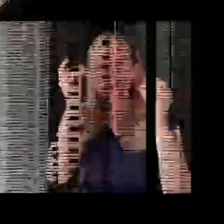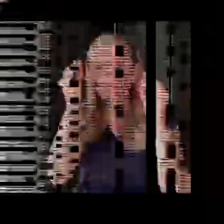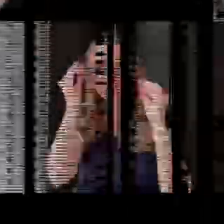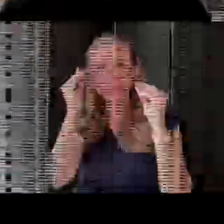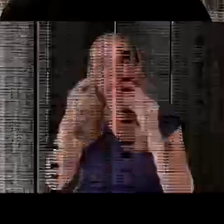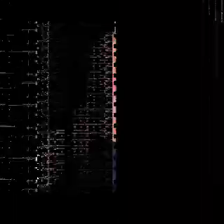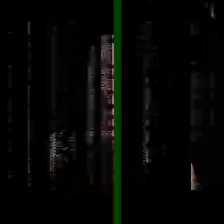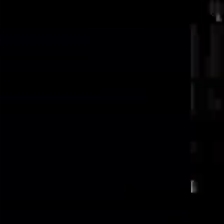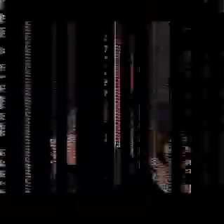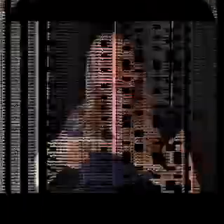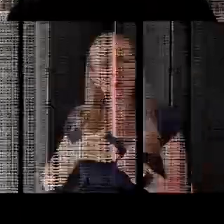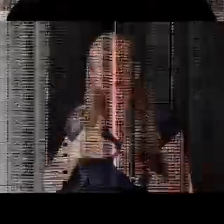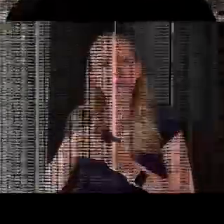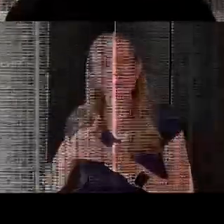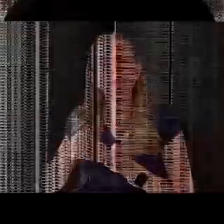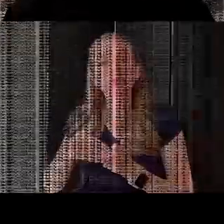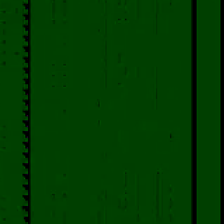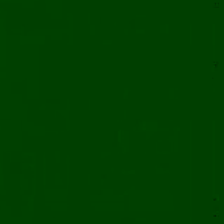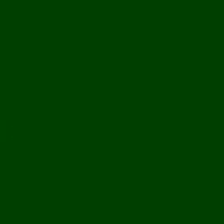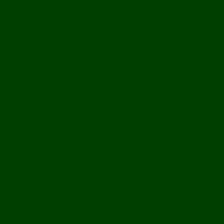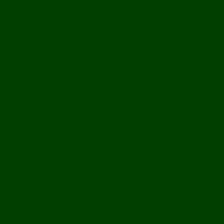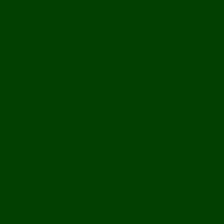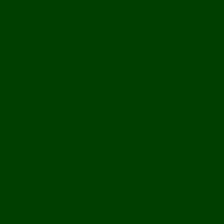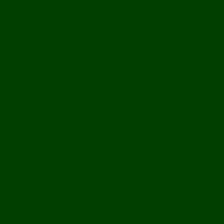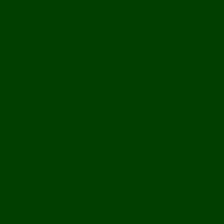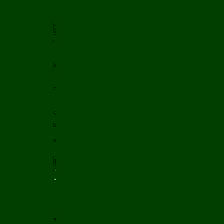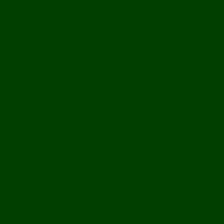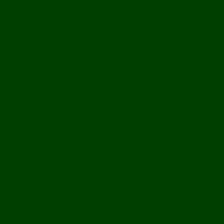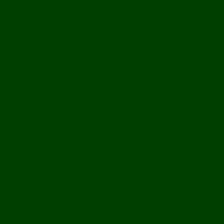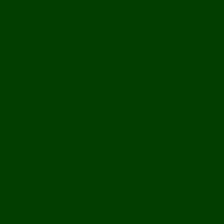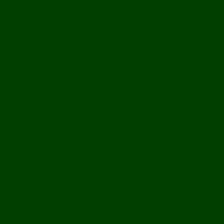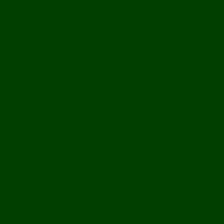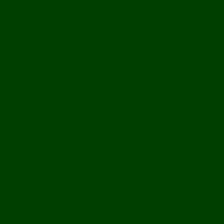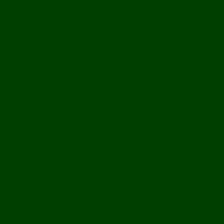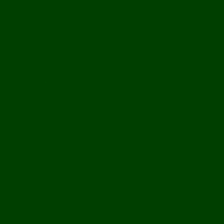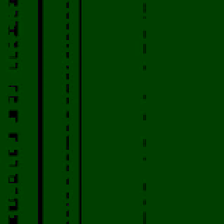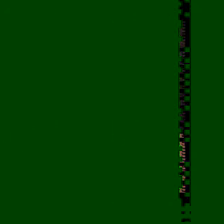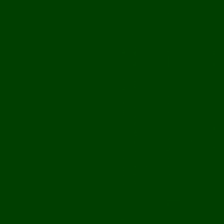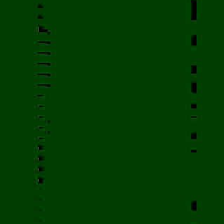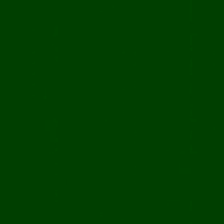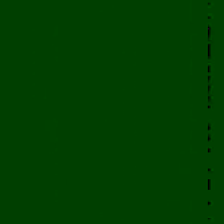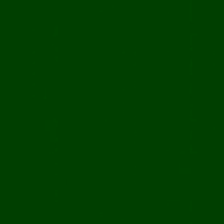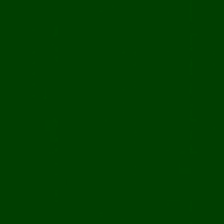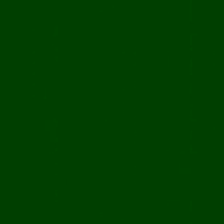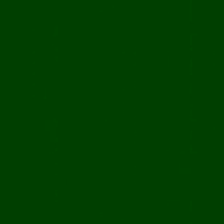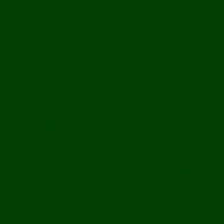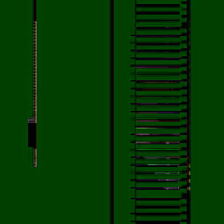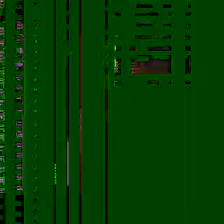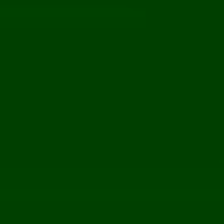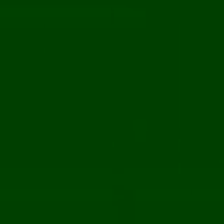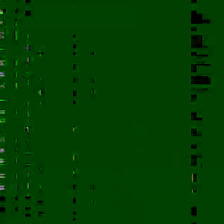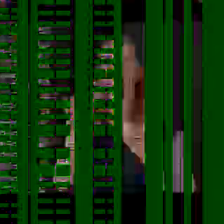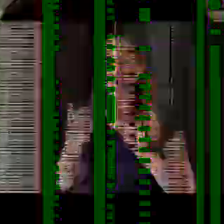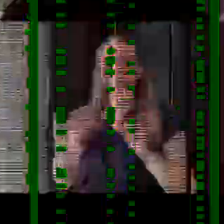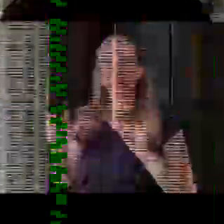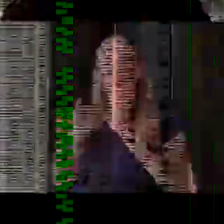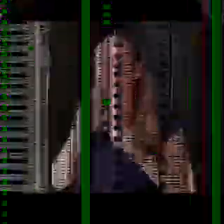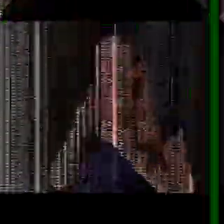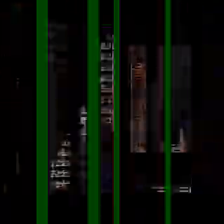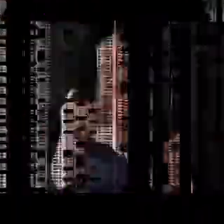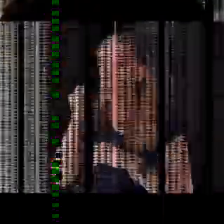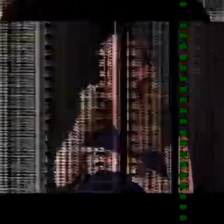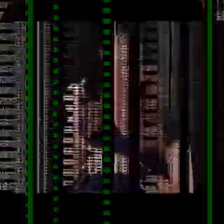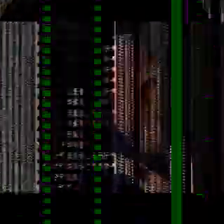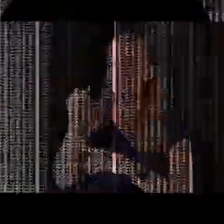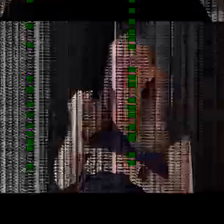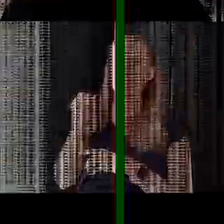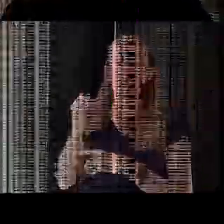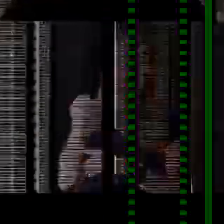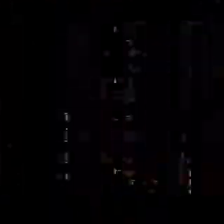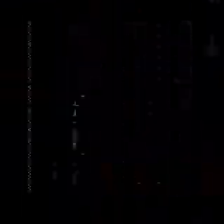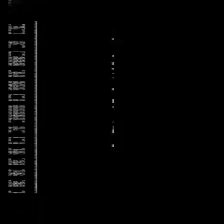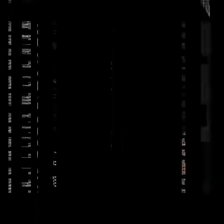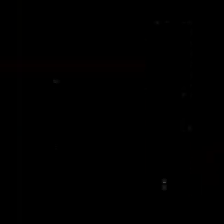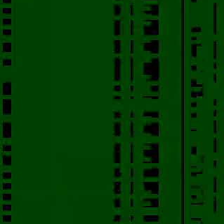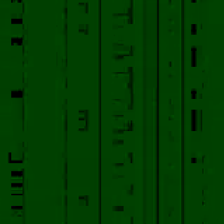about very often, but it goes back to what Merrill was talking about, as accessibility